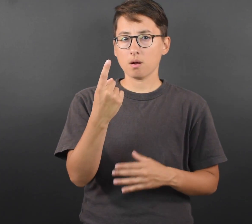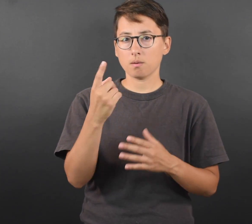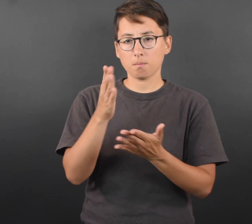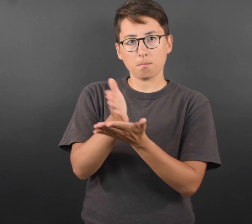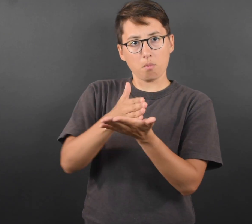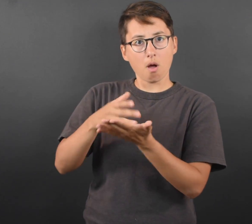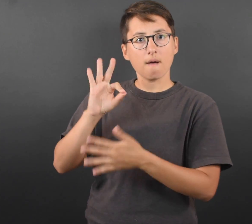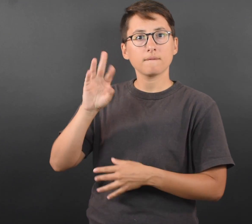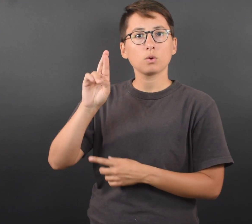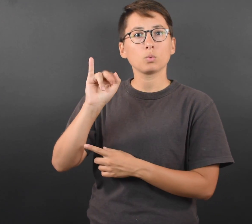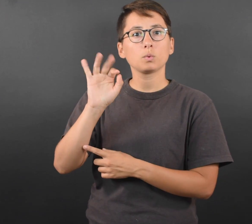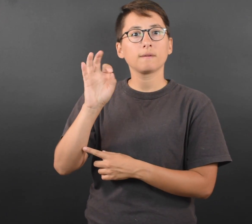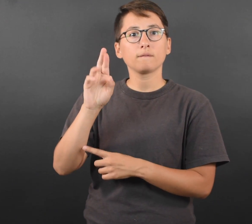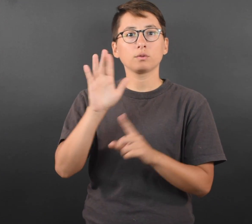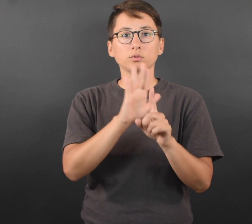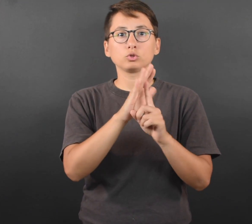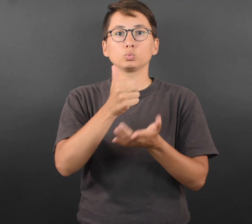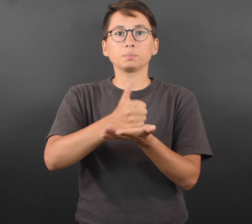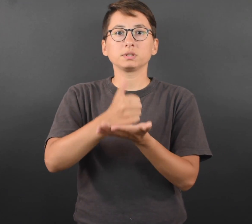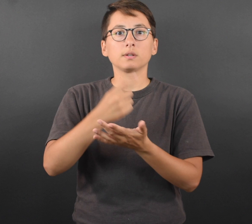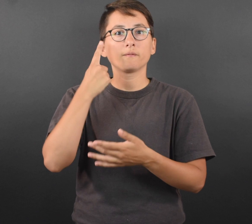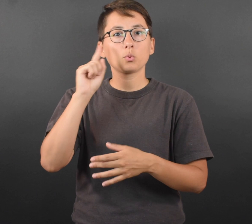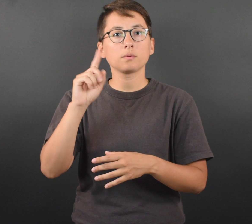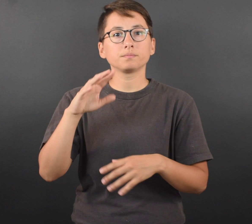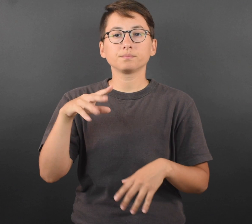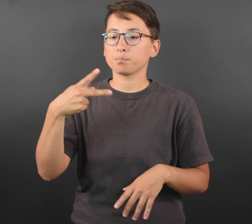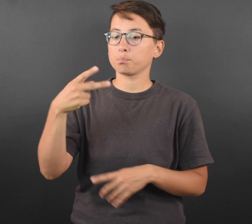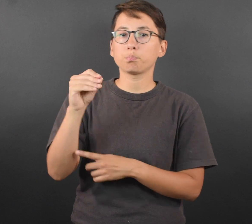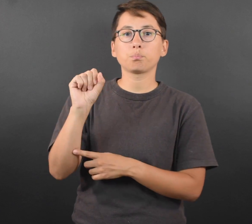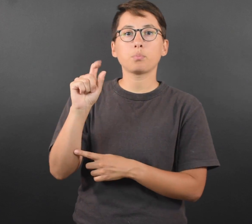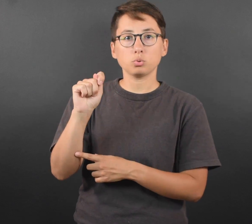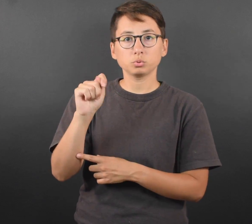otherwise known as long-COVID,